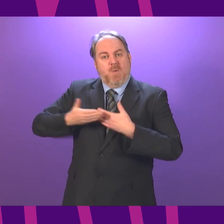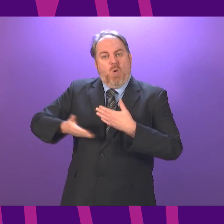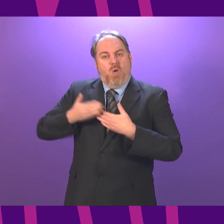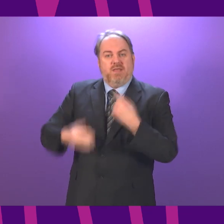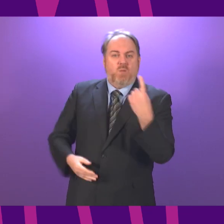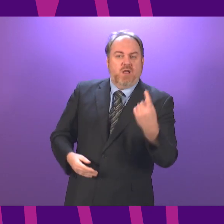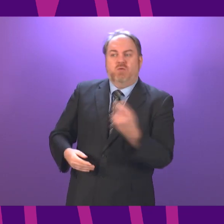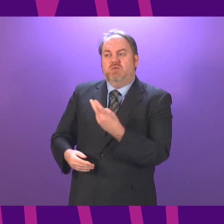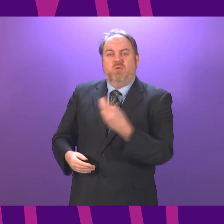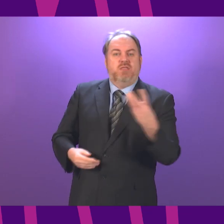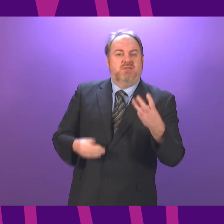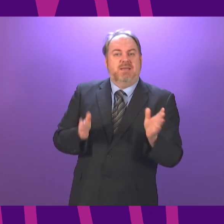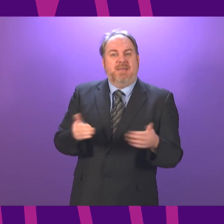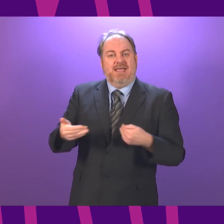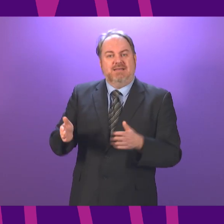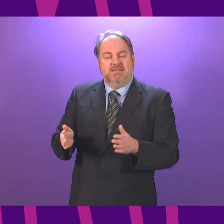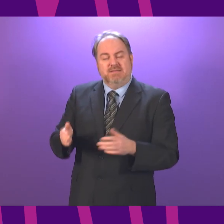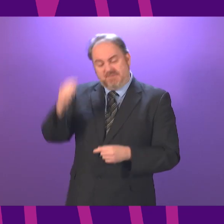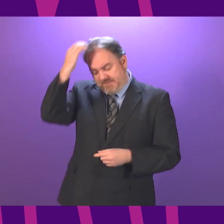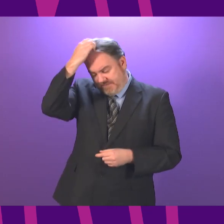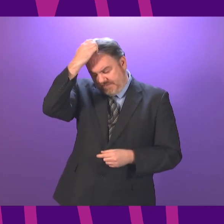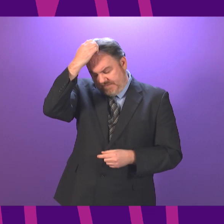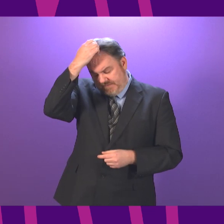The figure will be moving all the time, but, right now, 75 per cent of